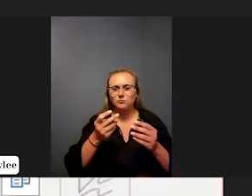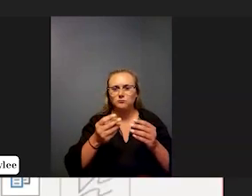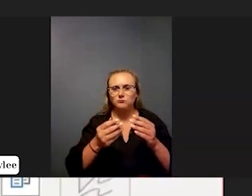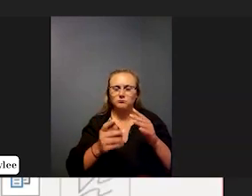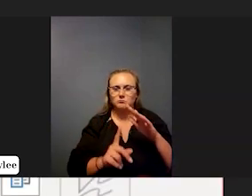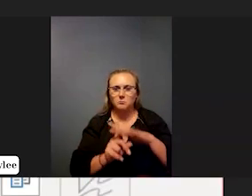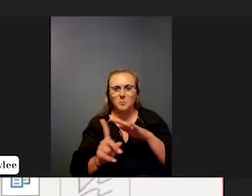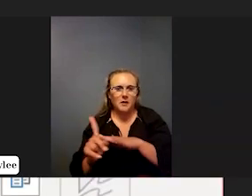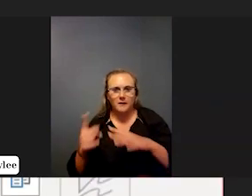Once you have done this,